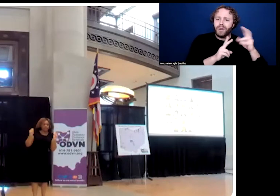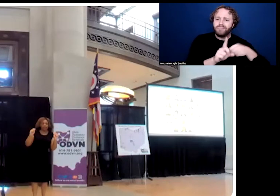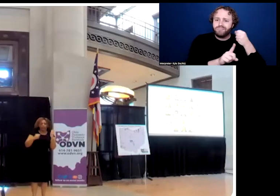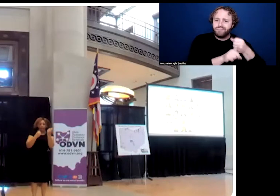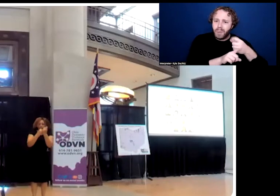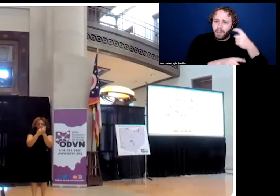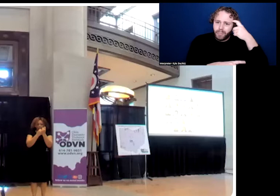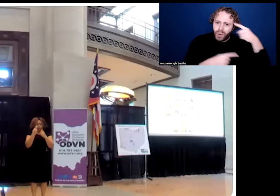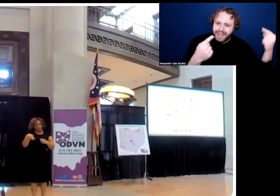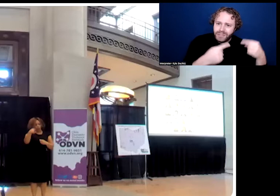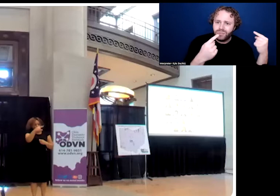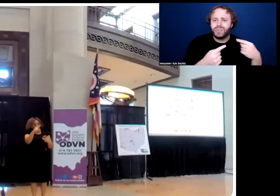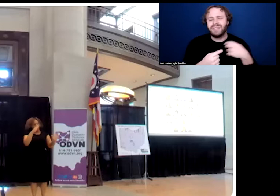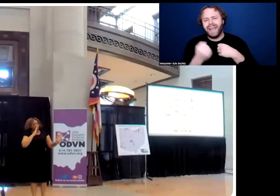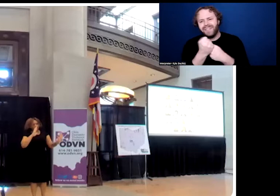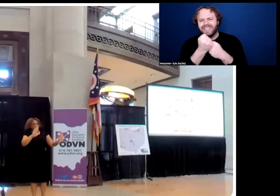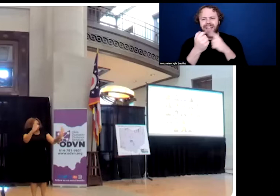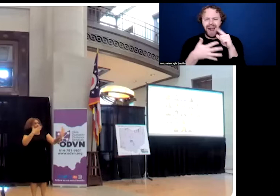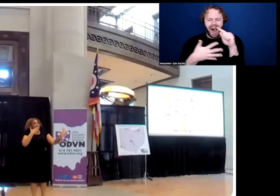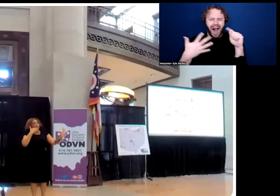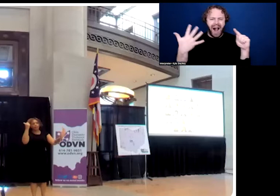You are the best and the brightest in this field.